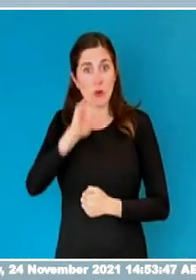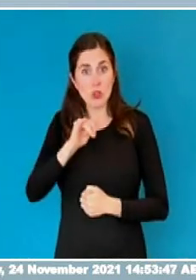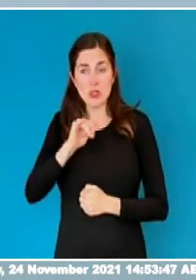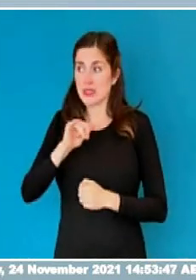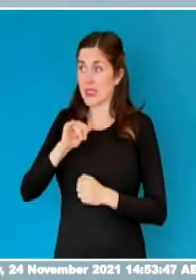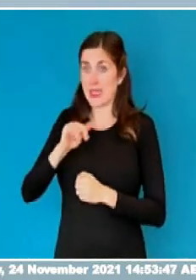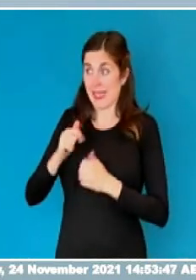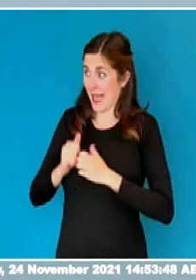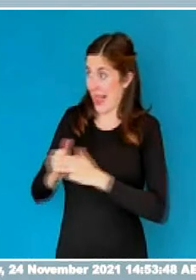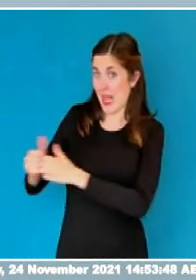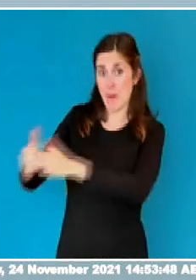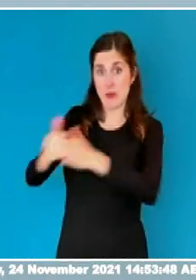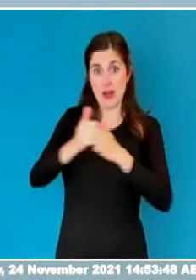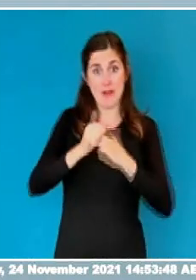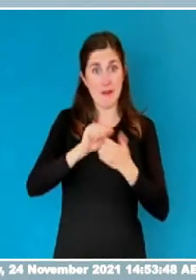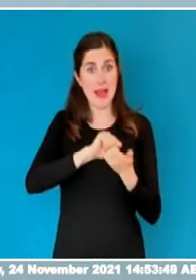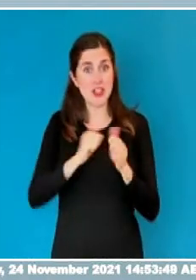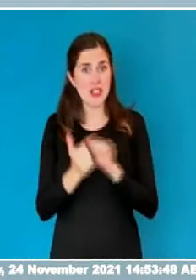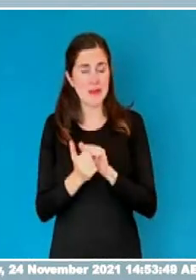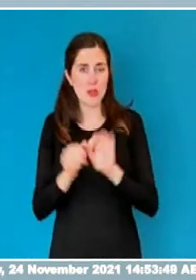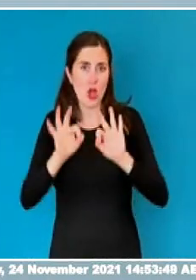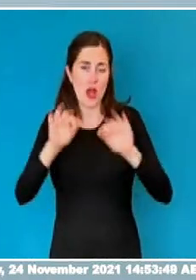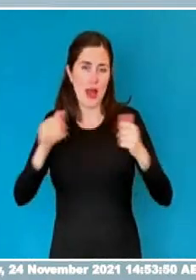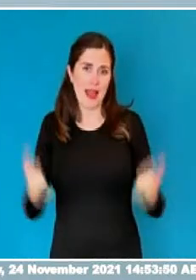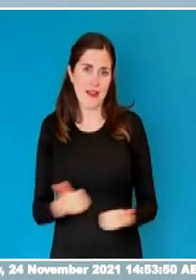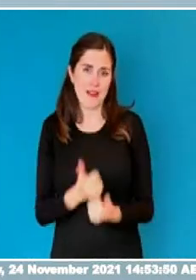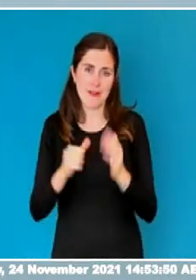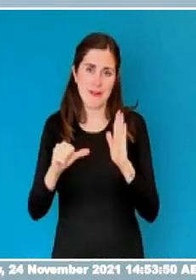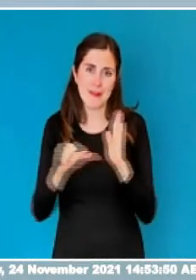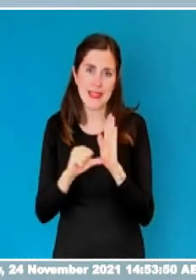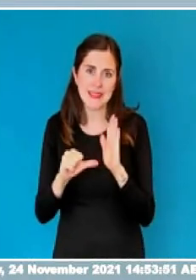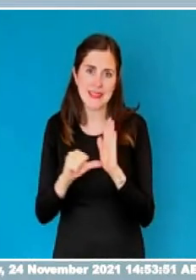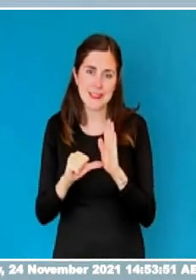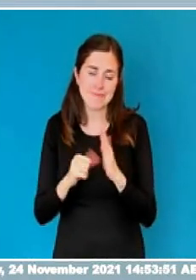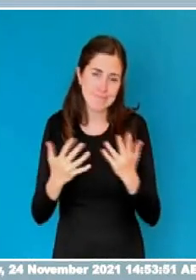But nonetheless, there are opportunities for us to use the knowledge that we have acquired